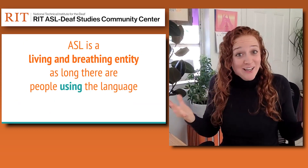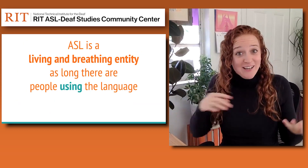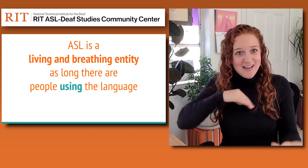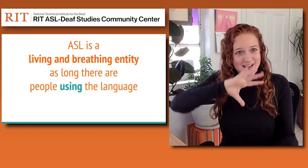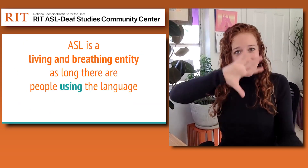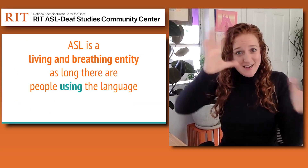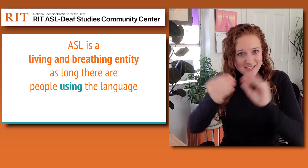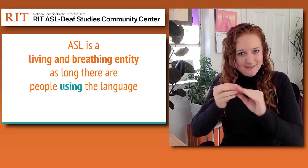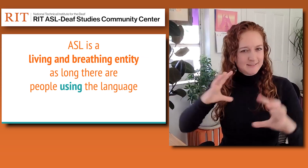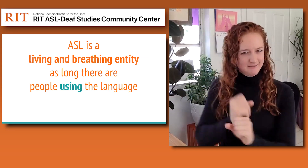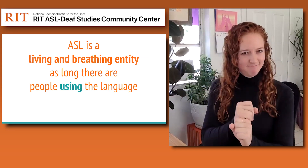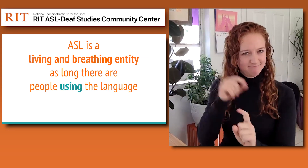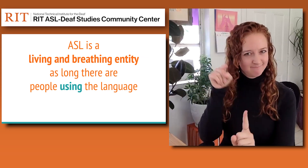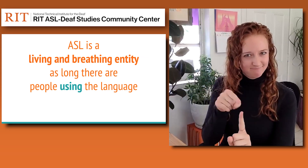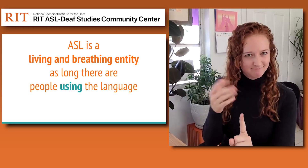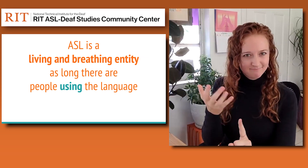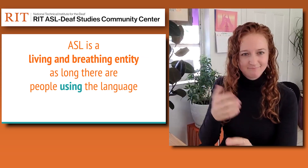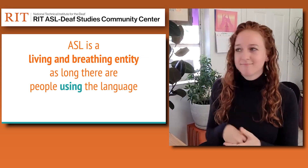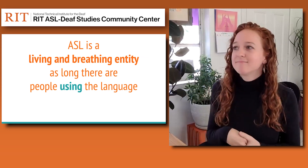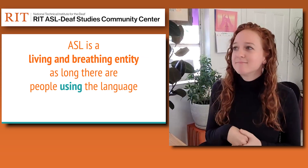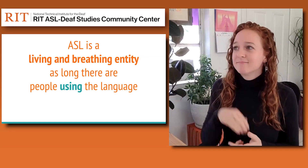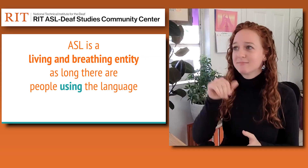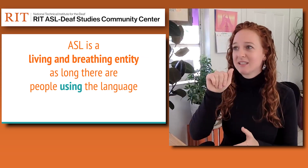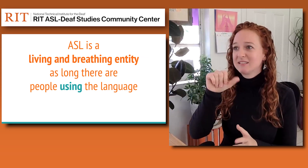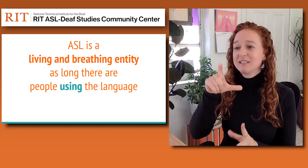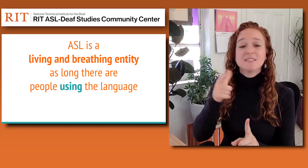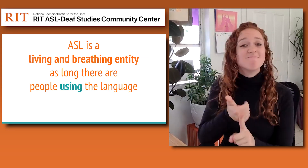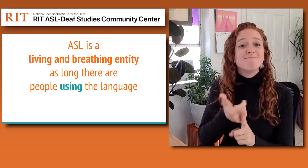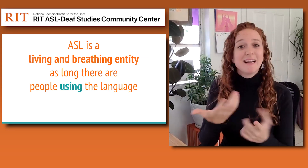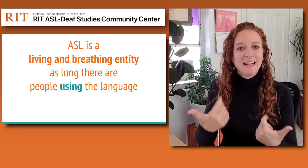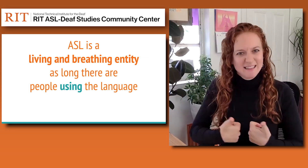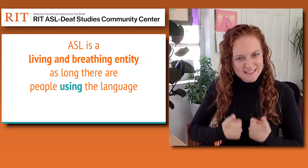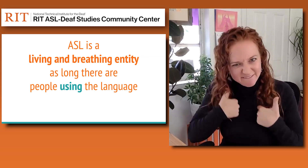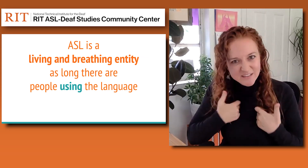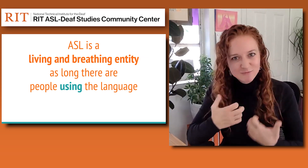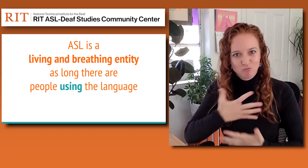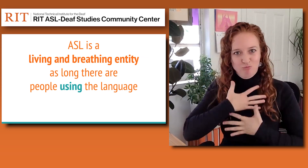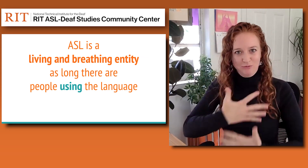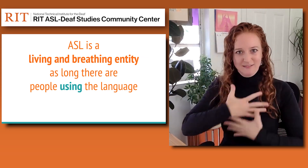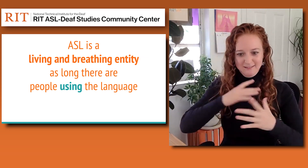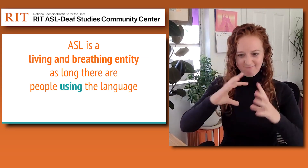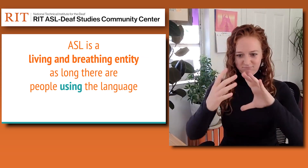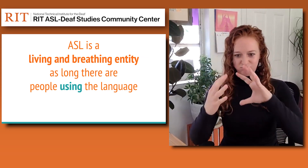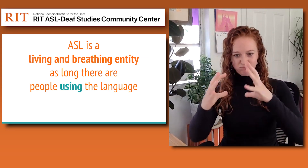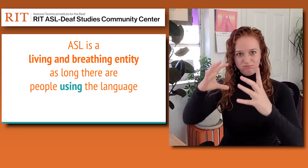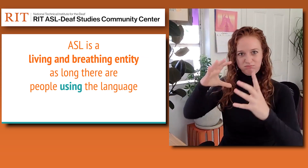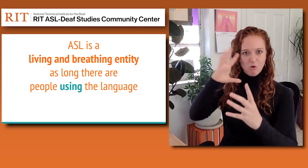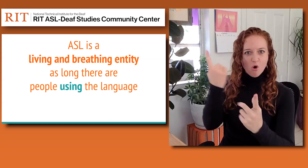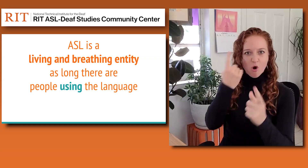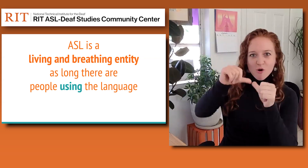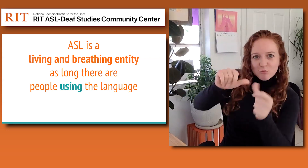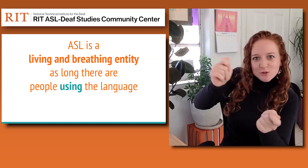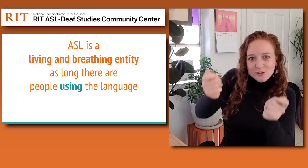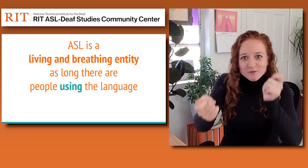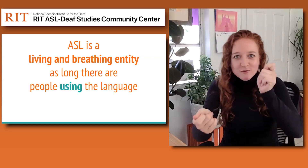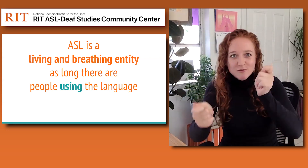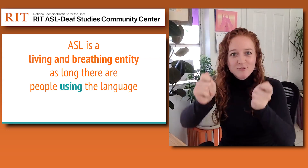So, in a nutshell, ASL is a living, breathing entity,